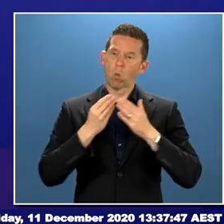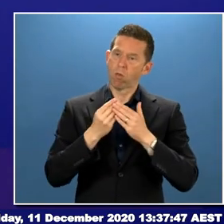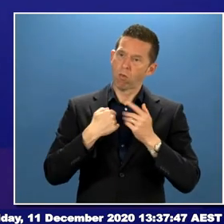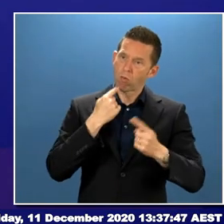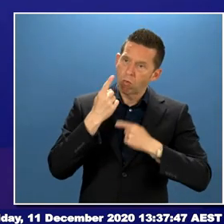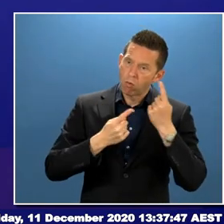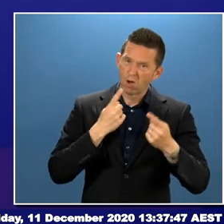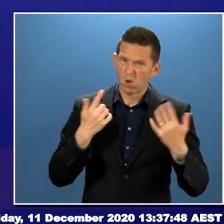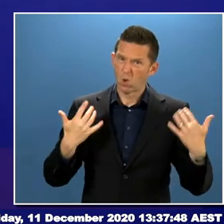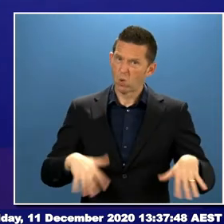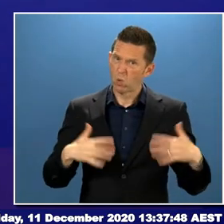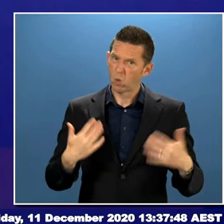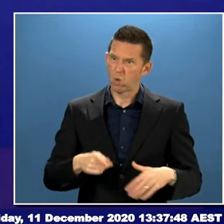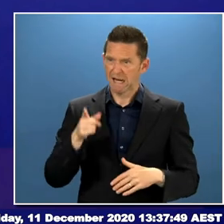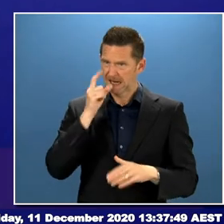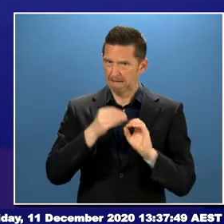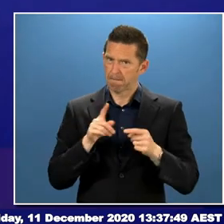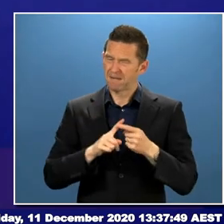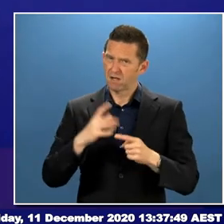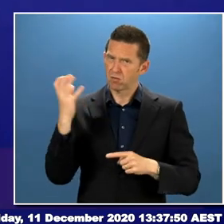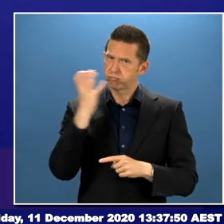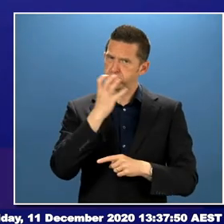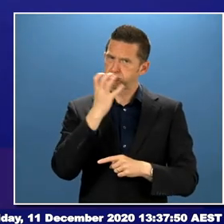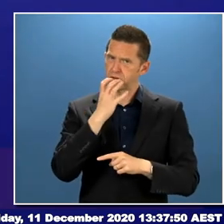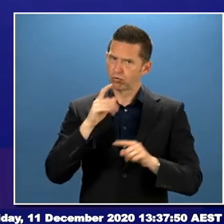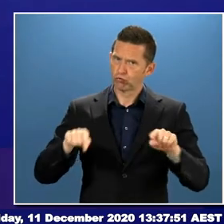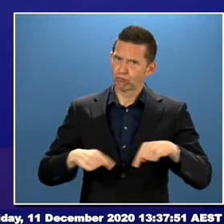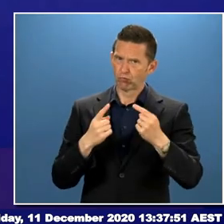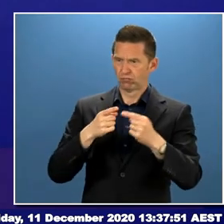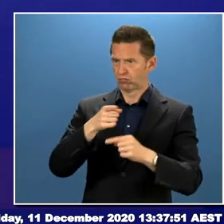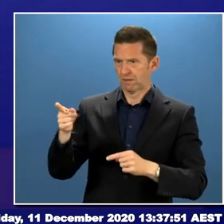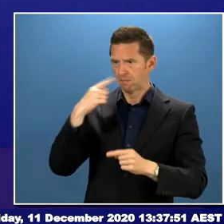sometimes insurmountable challenges that people with disability face when they